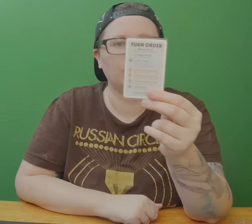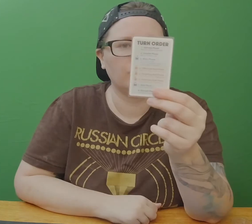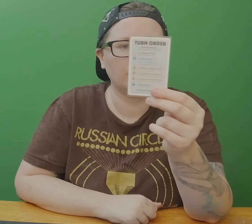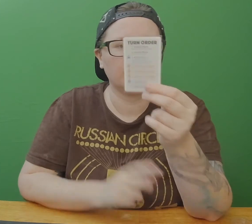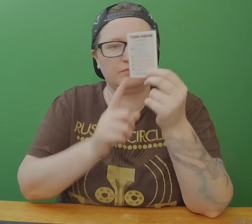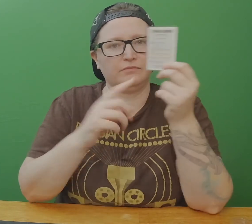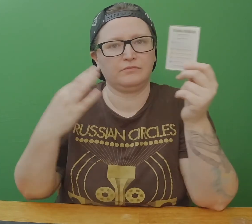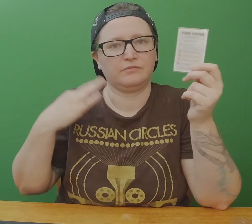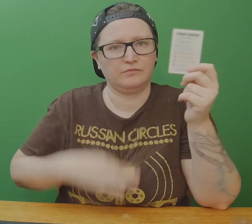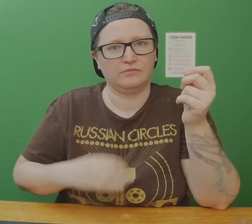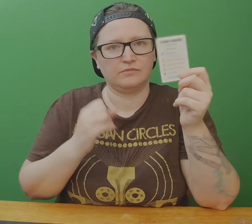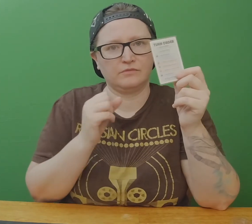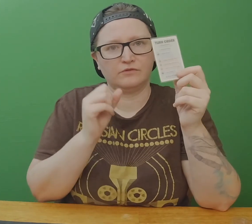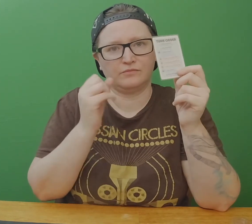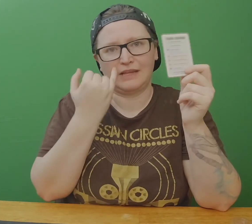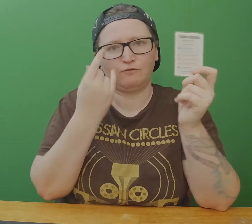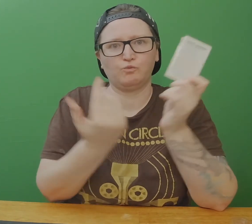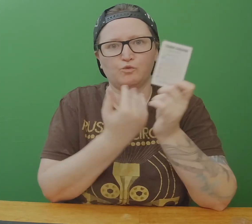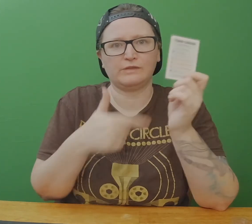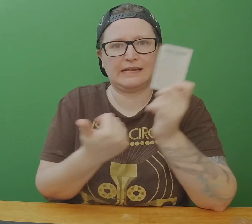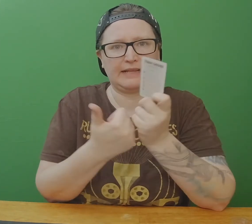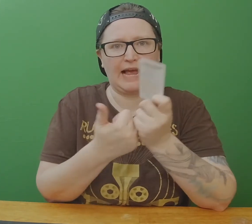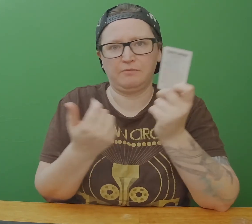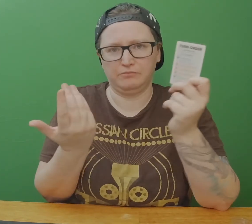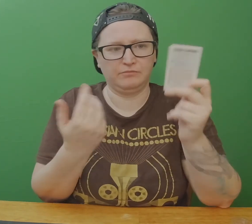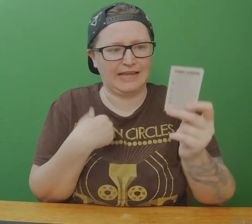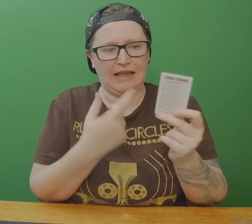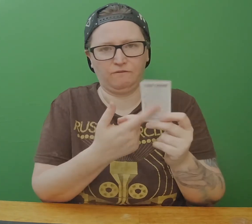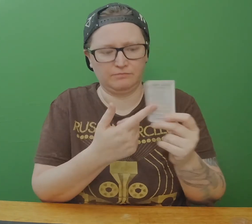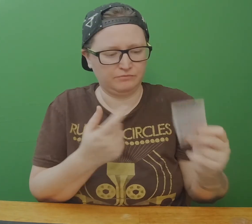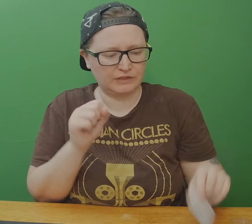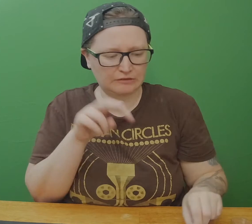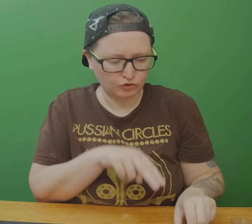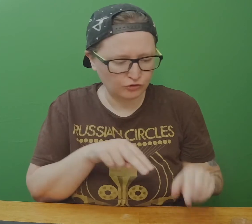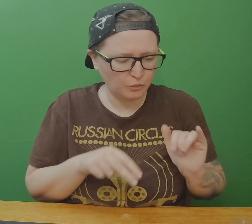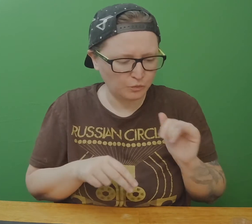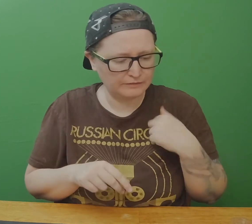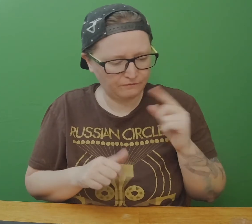they even have a turn order card so if you're new to the game this is really beneficial to look and